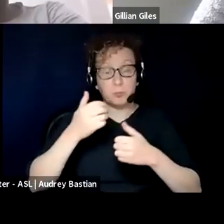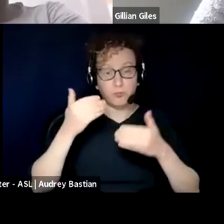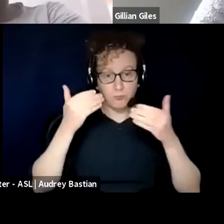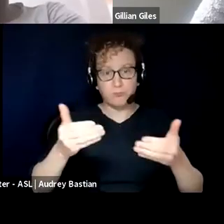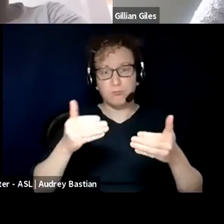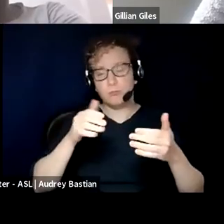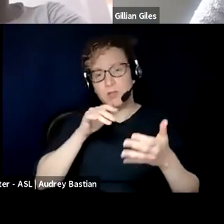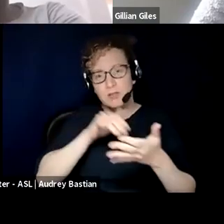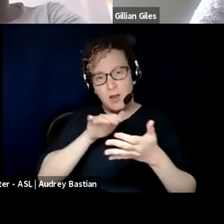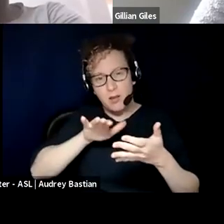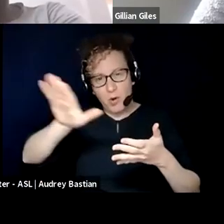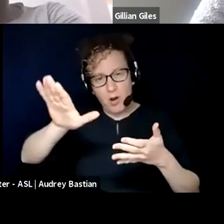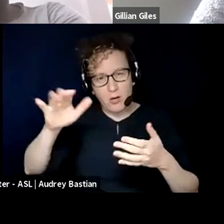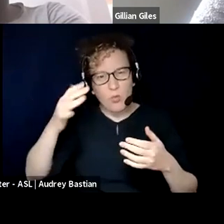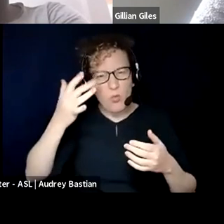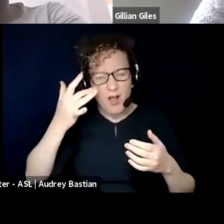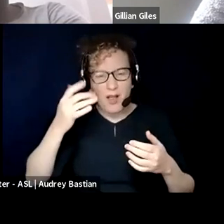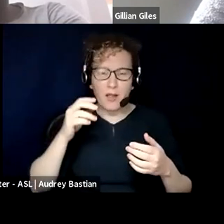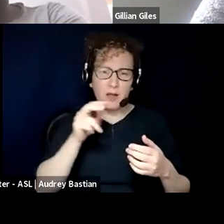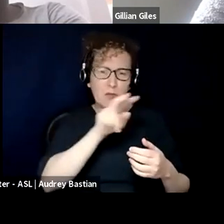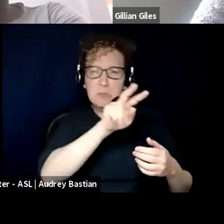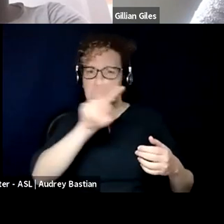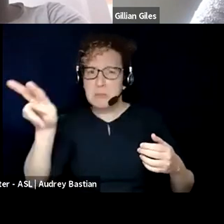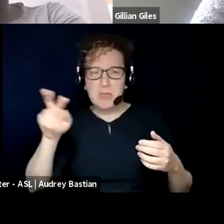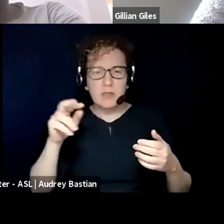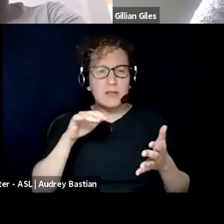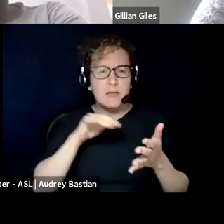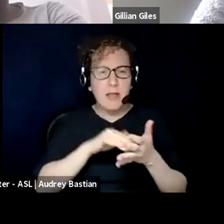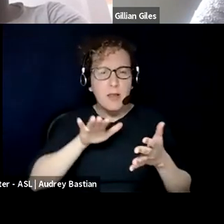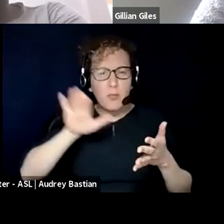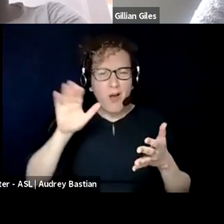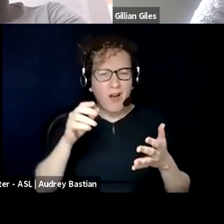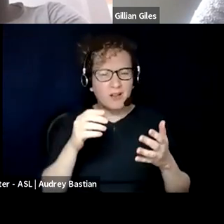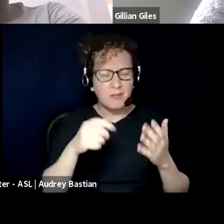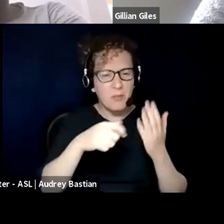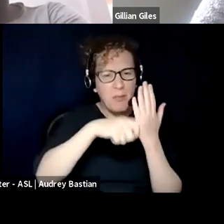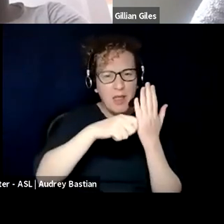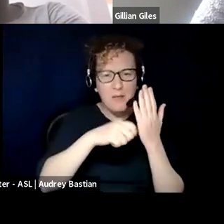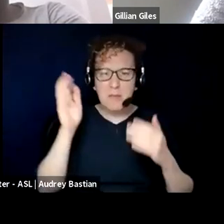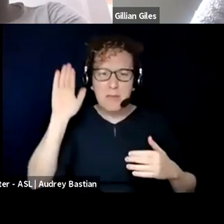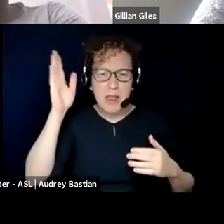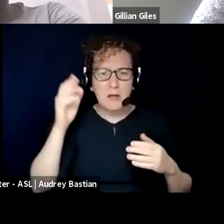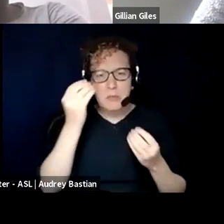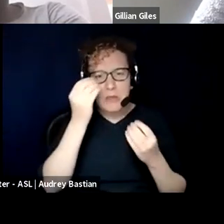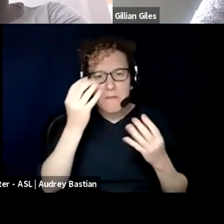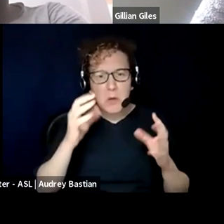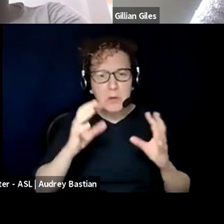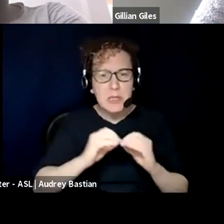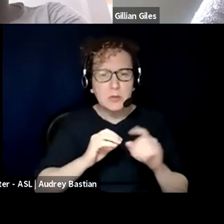information in any of the panels and info sessions that I went to.